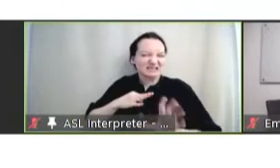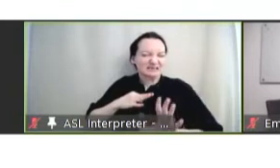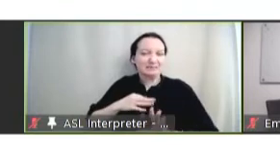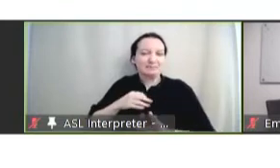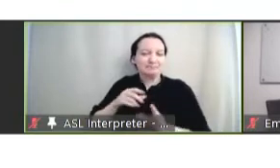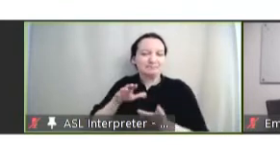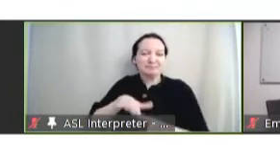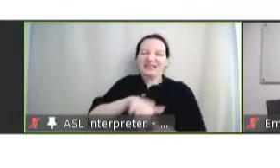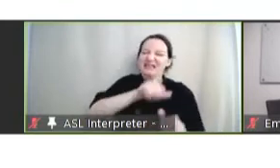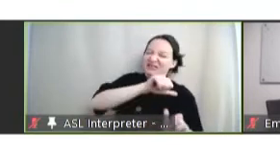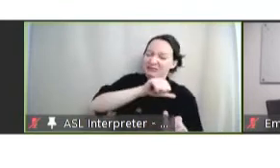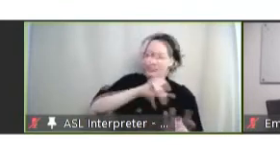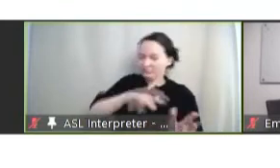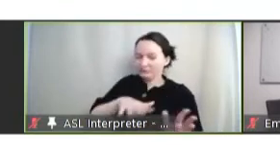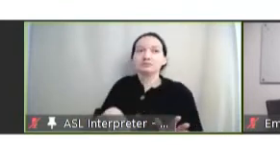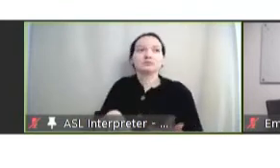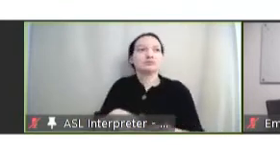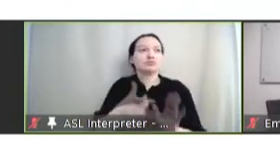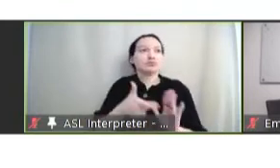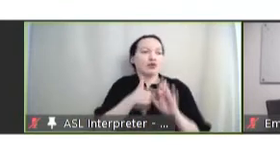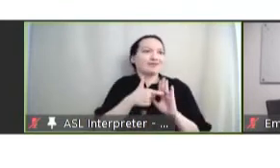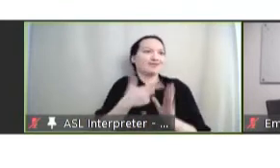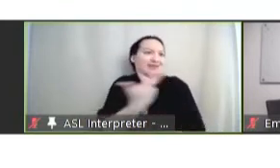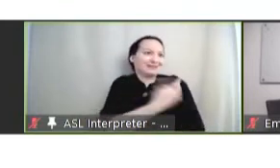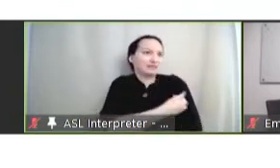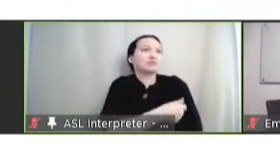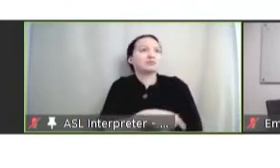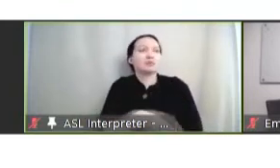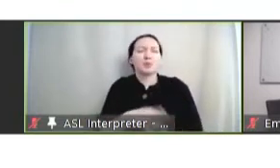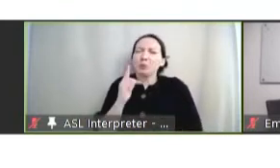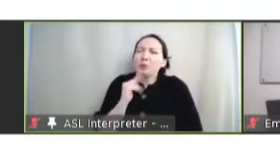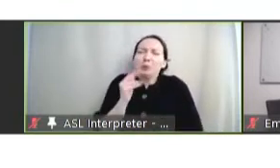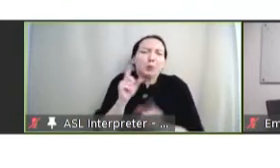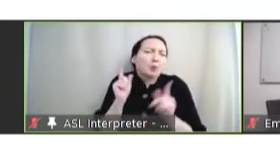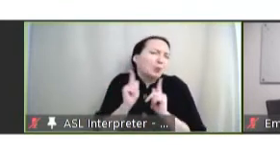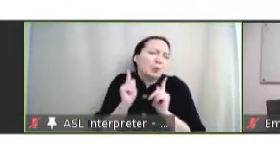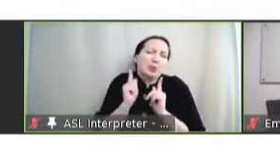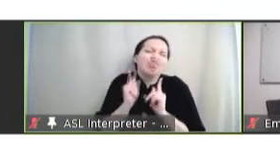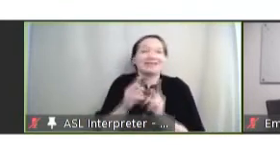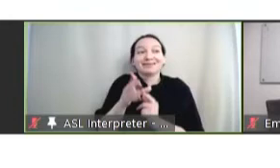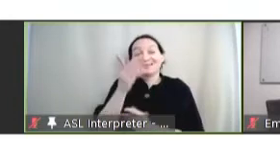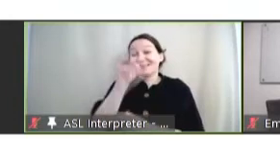as a result of our vaccine requirement. But that's very small as much of the data has been reported.